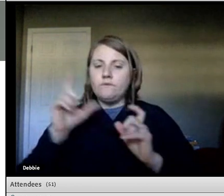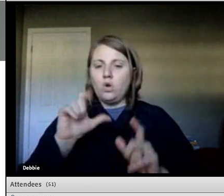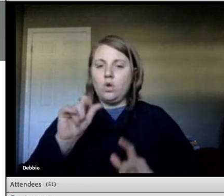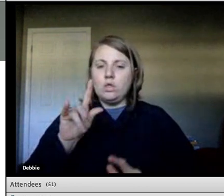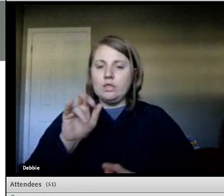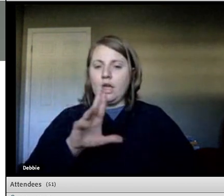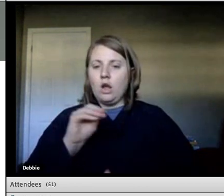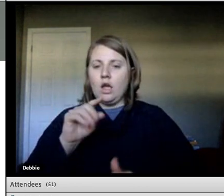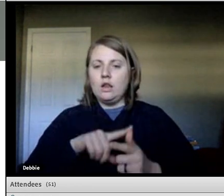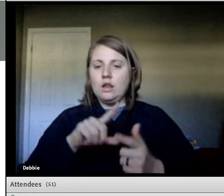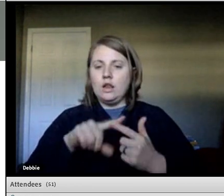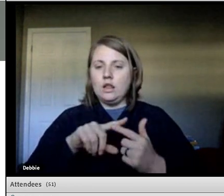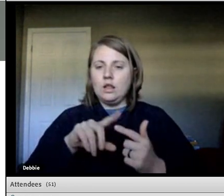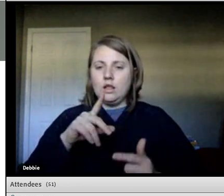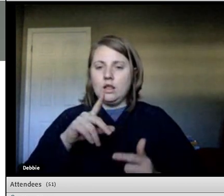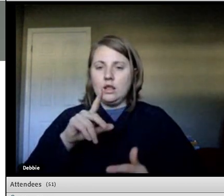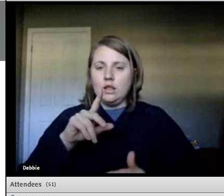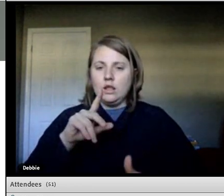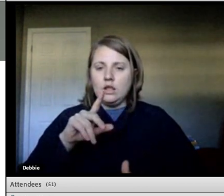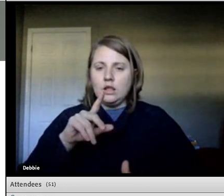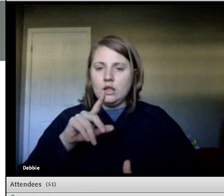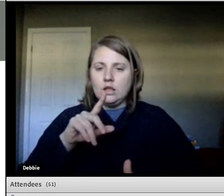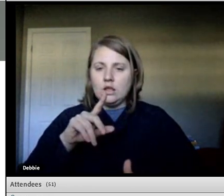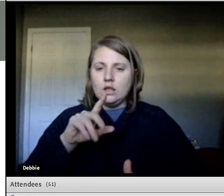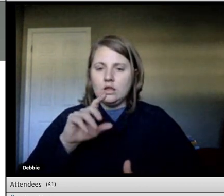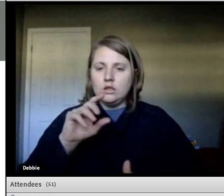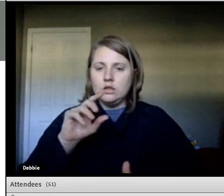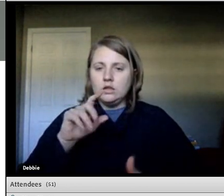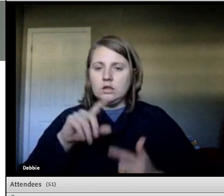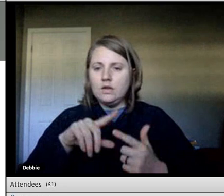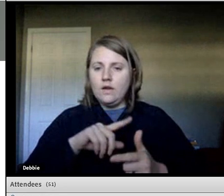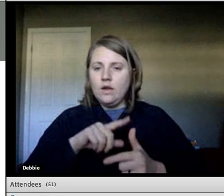I'm going to put those into our document for sharing afterwards.